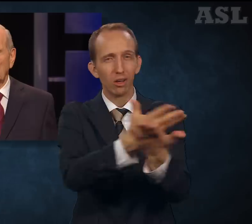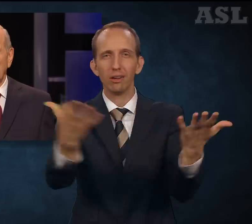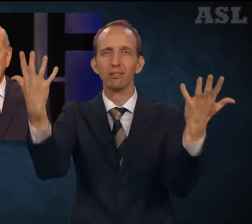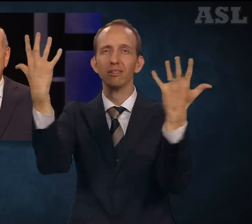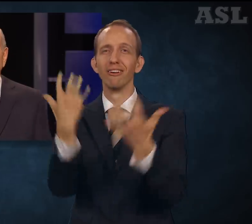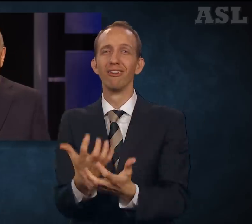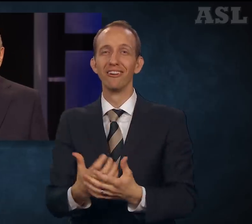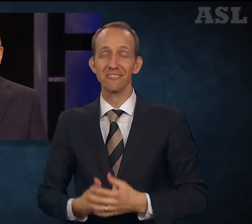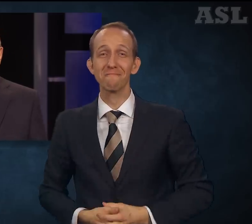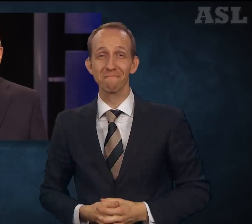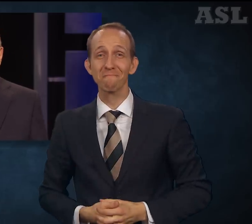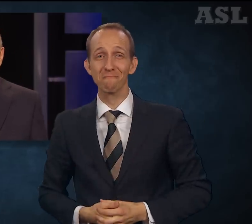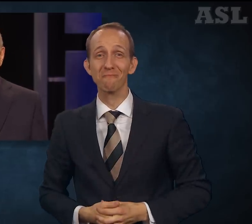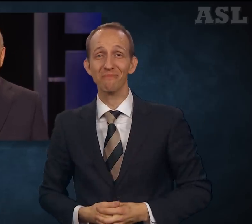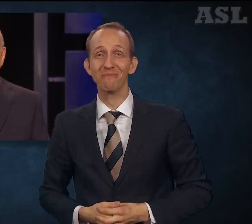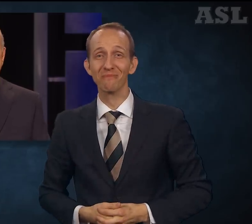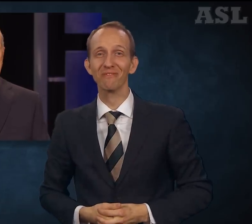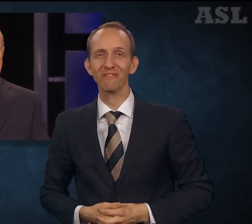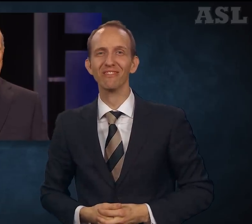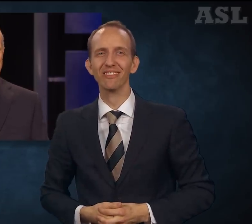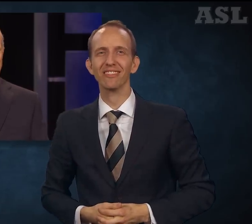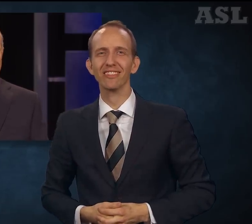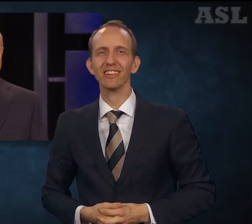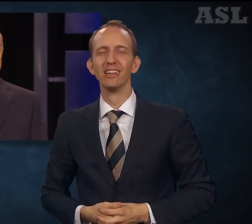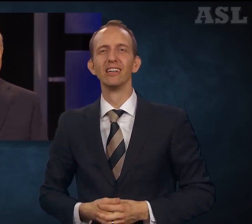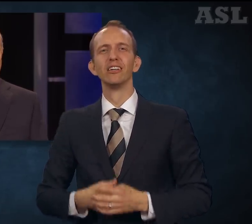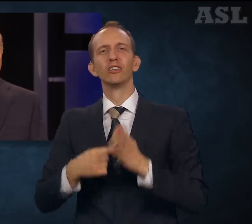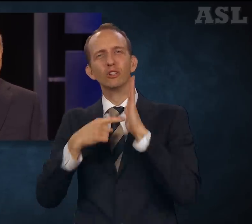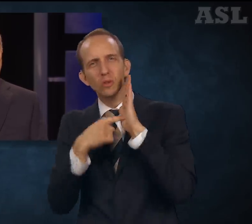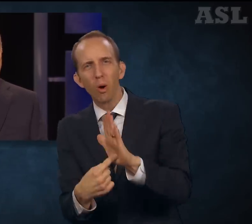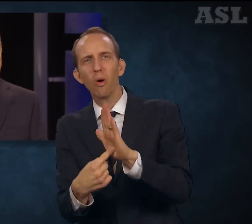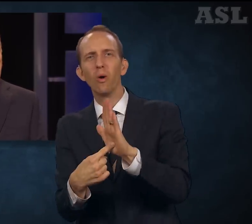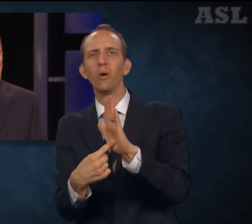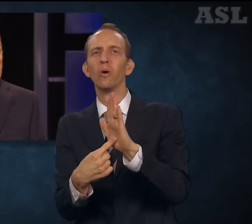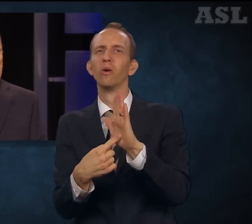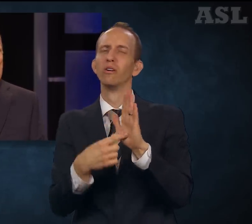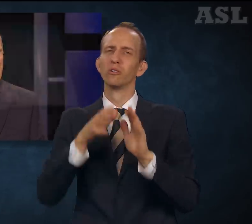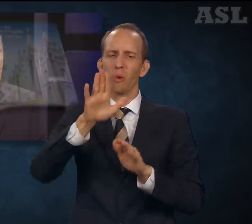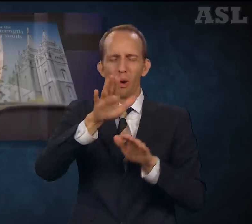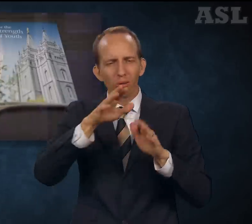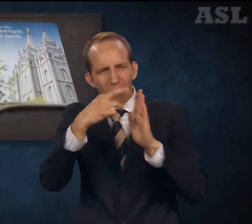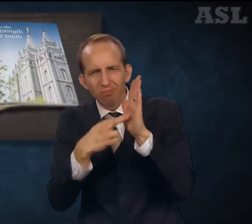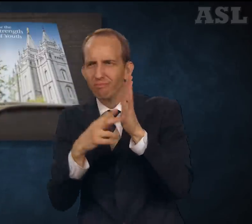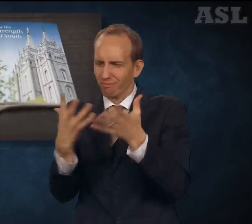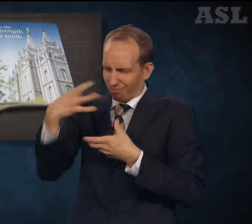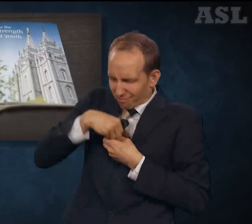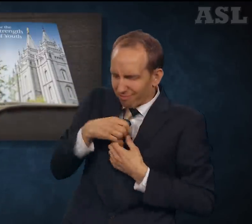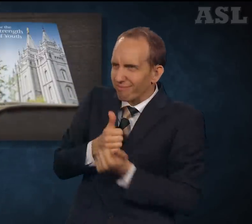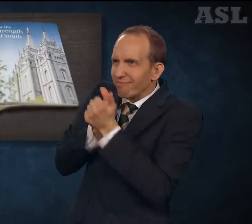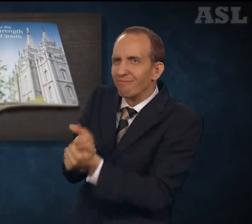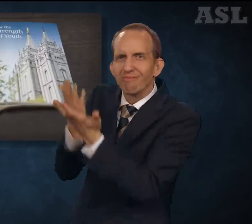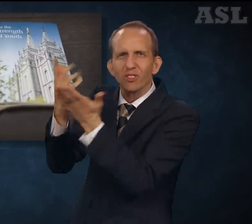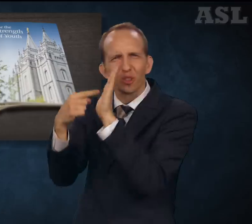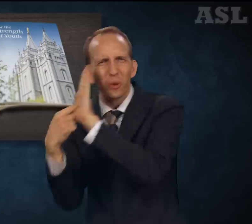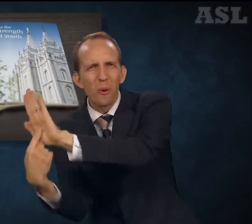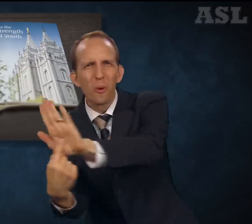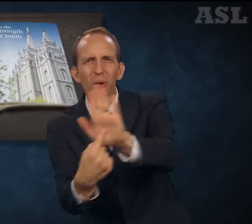OF THE WORLD!